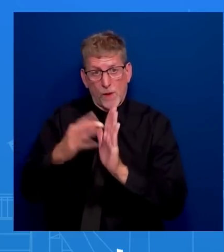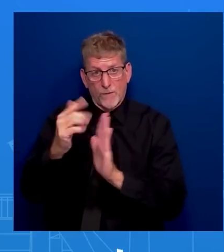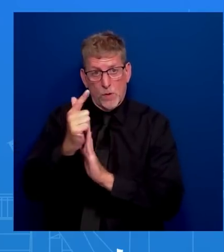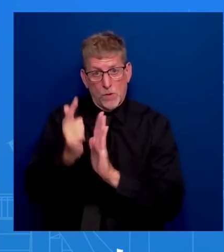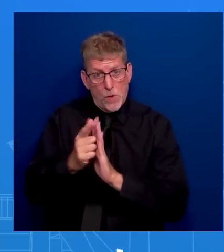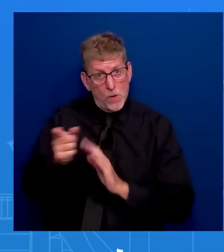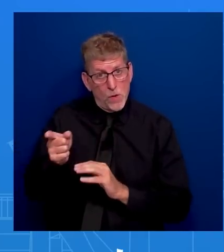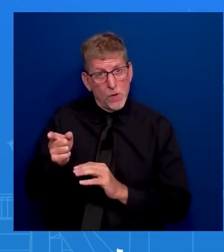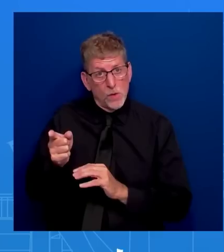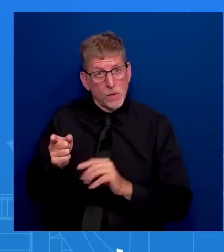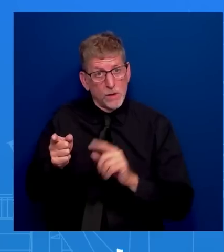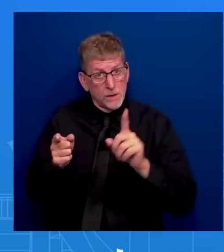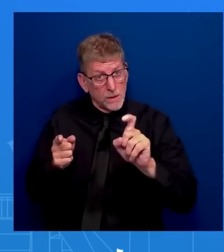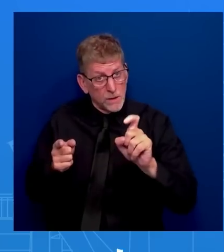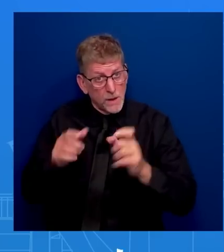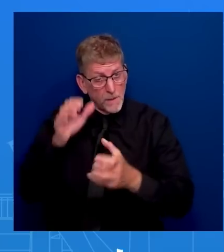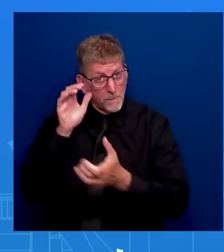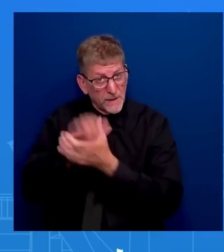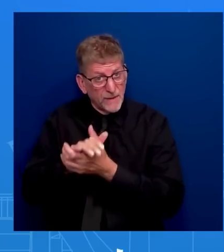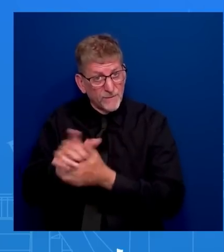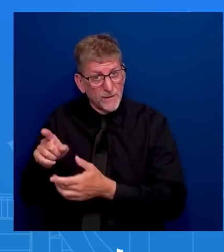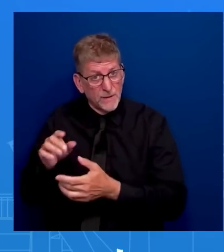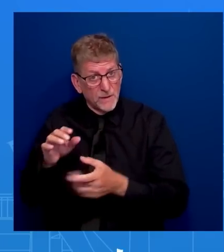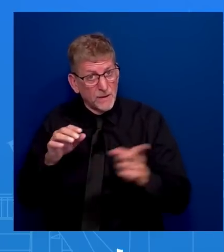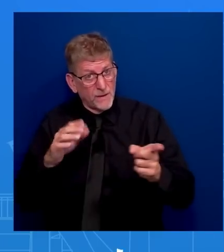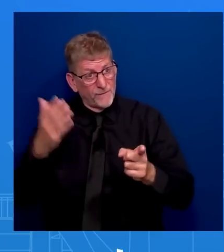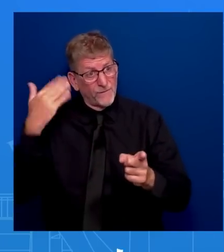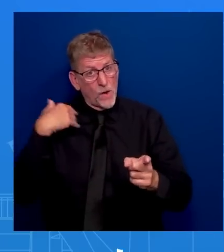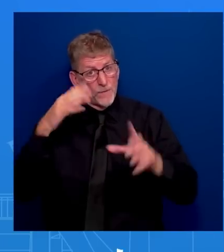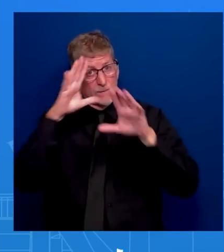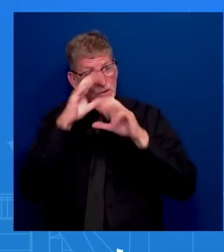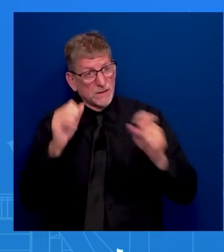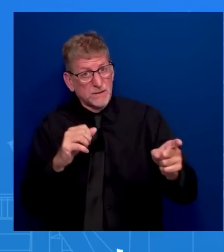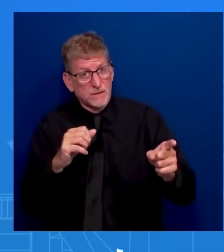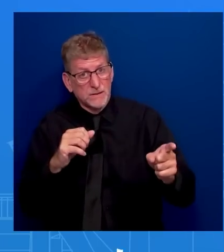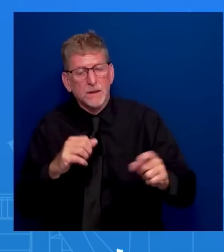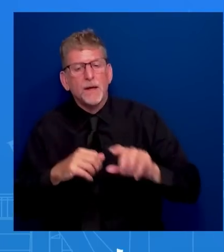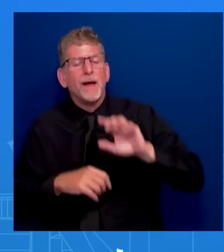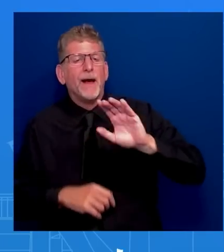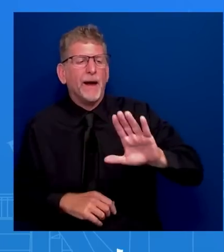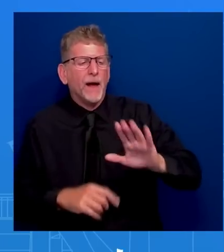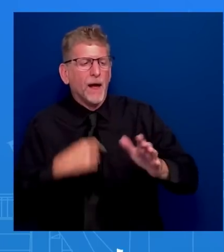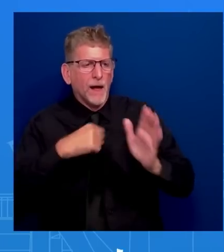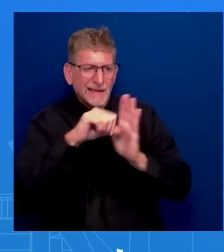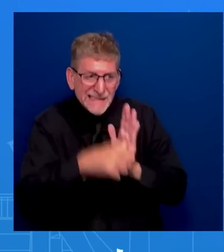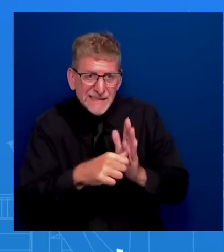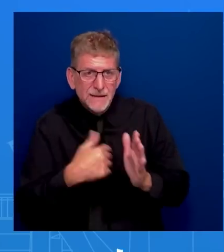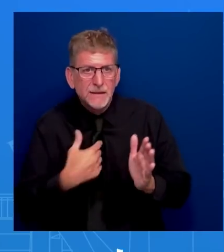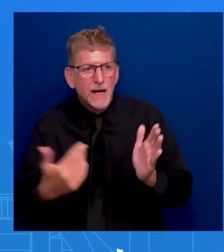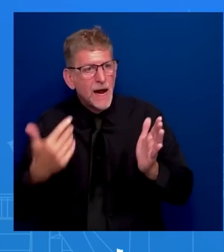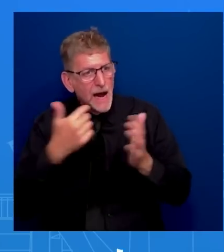Ms. Jean-Pierre: I'm not going to -- I'm not going to comment any more on -- The Press: And -- and -- >> Ms. Jean-Pierre: -- on both of those topics that you just mentioned. The Press: